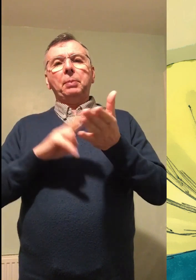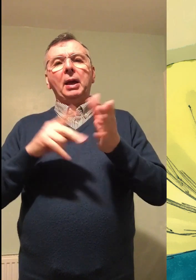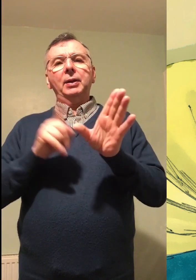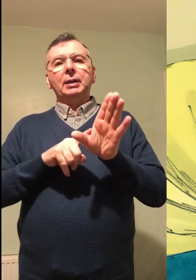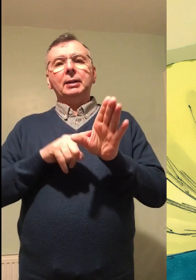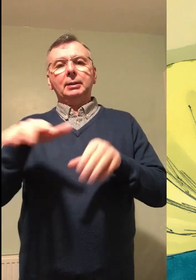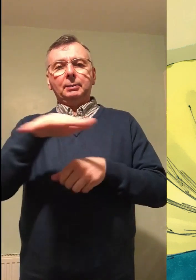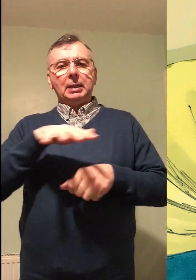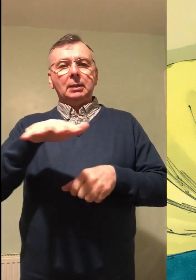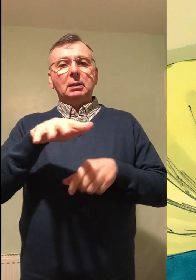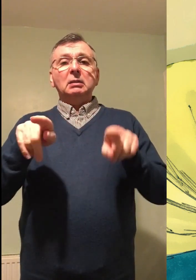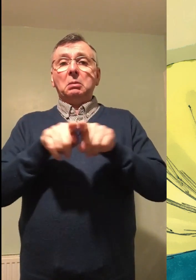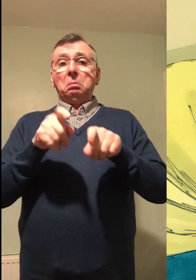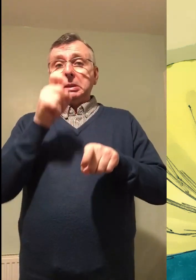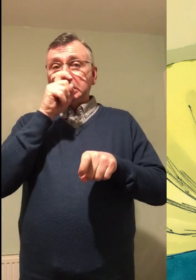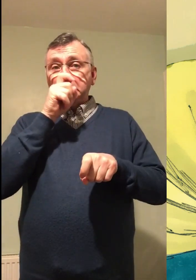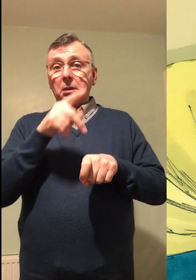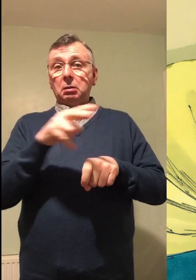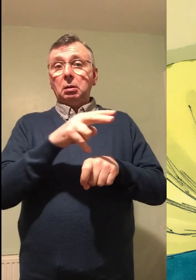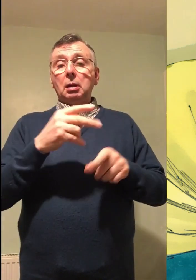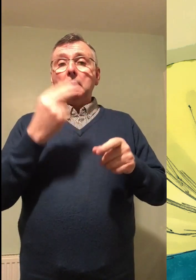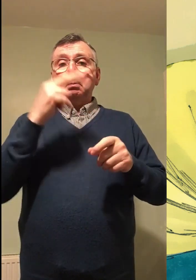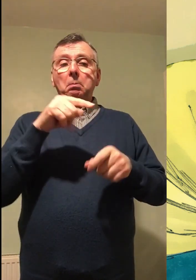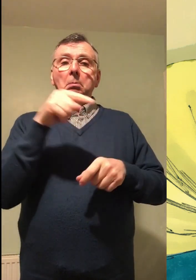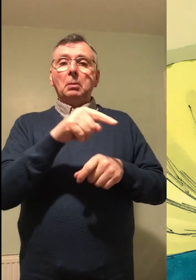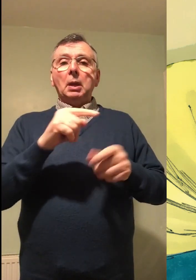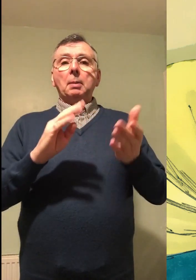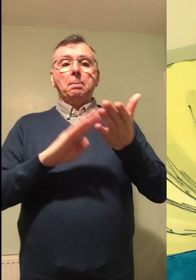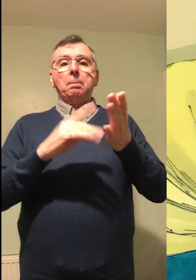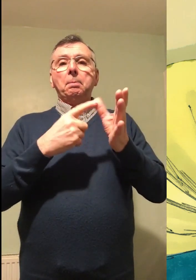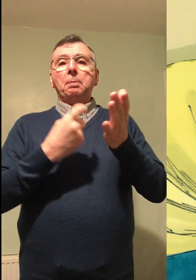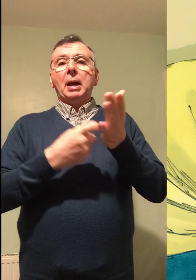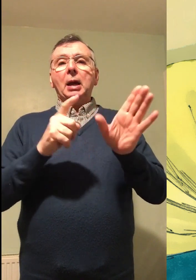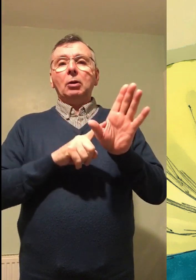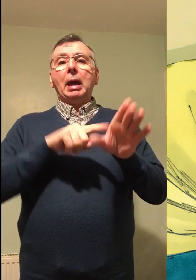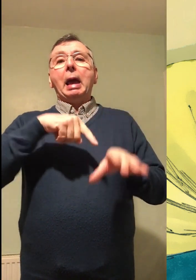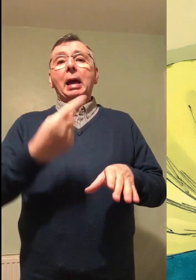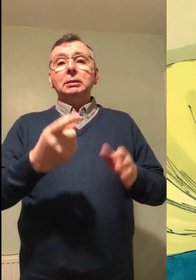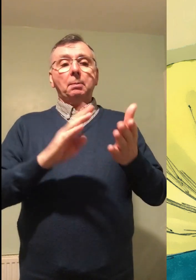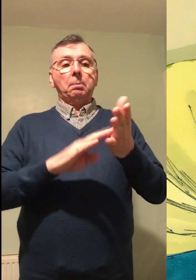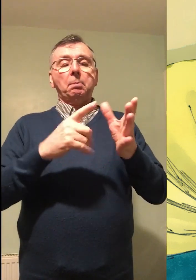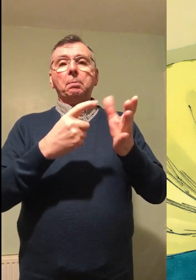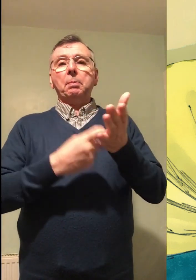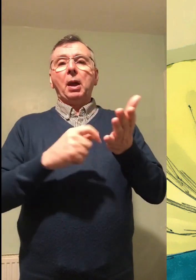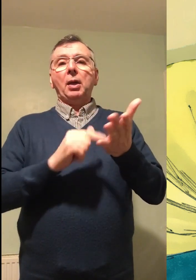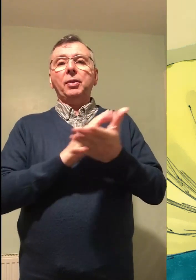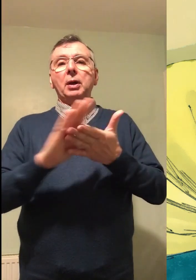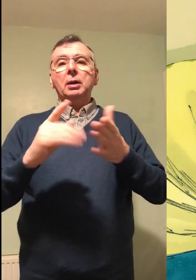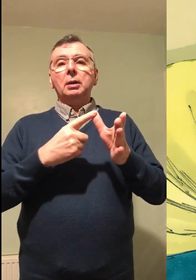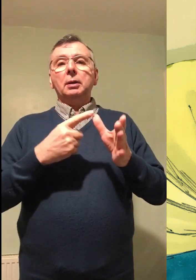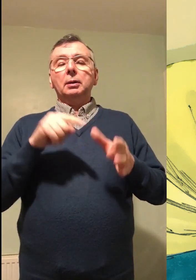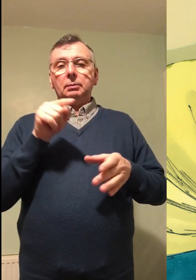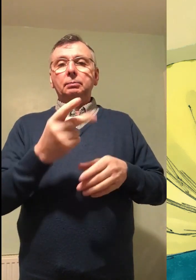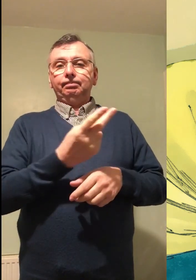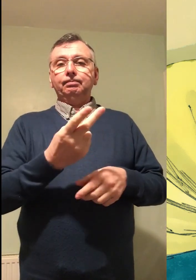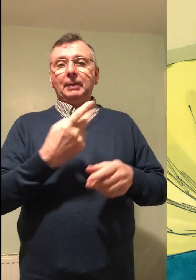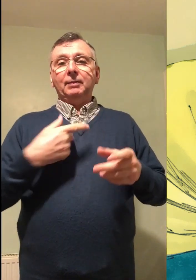Now a man named Lazarus was ill. He was from Bethany, the village of Mary and her sister